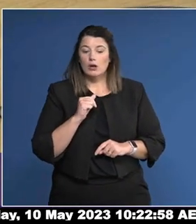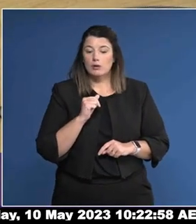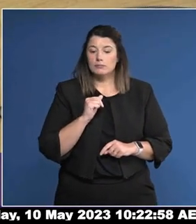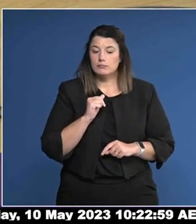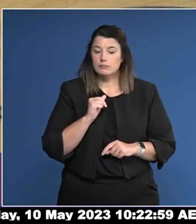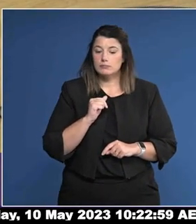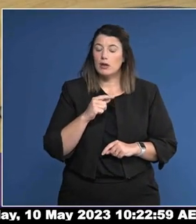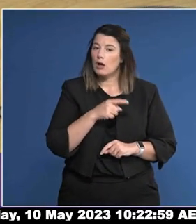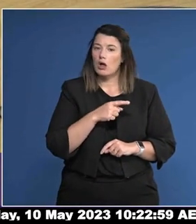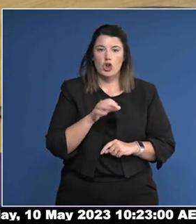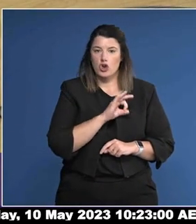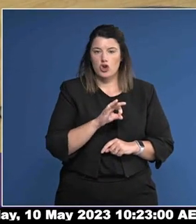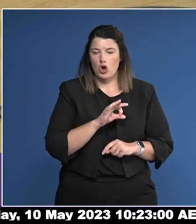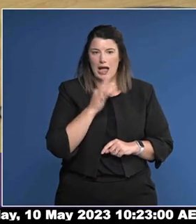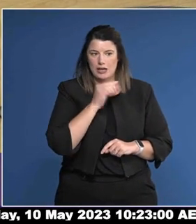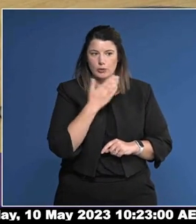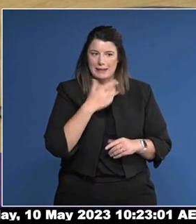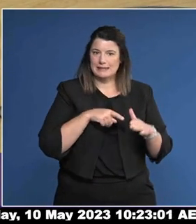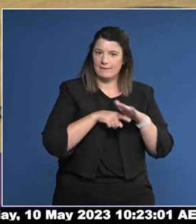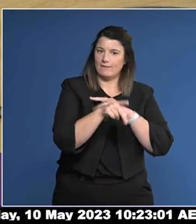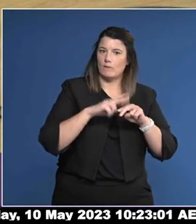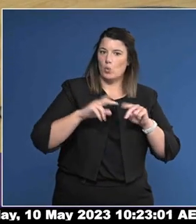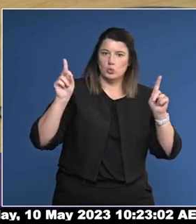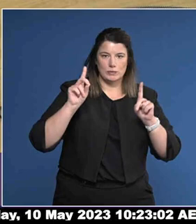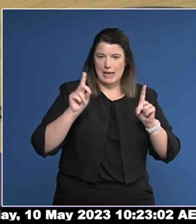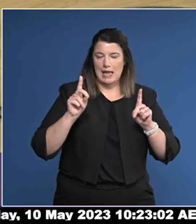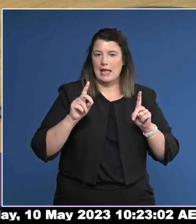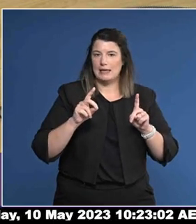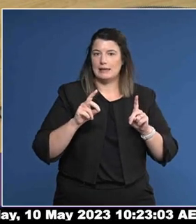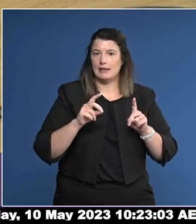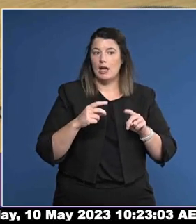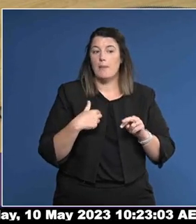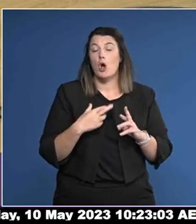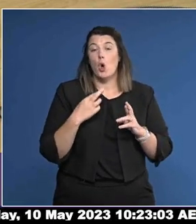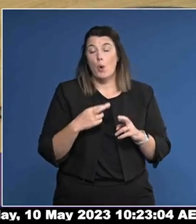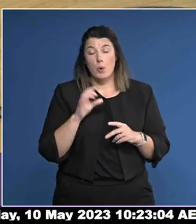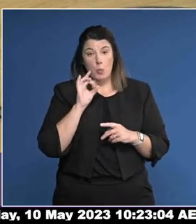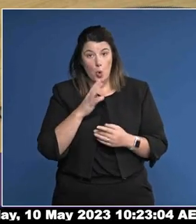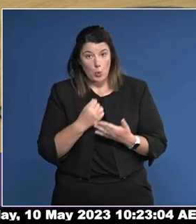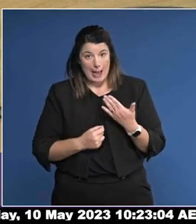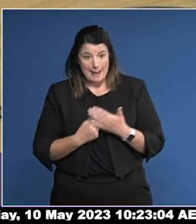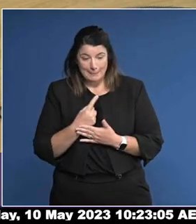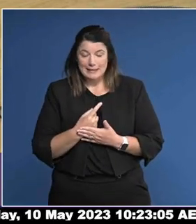be formally excused, in the, I hope, unlikely event that something arises during